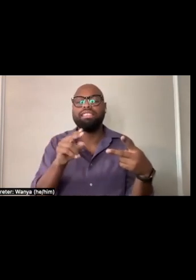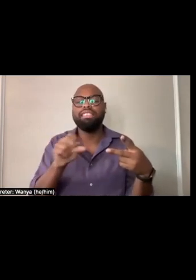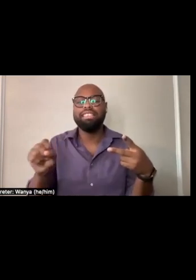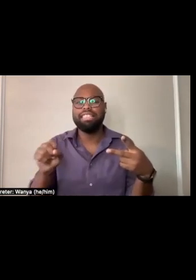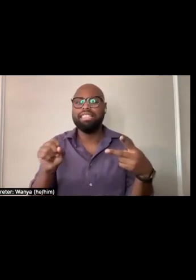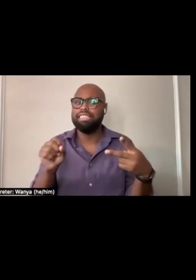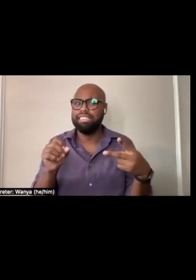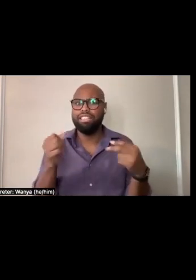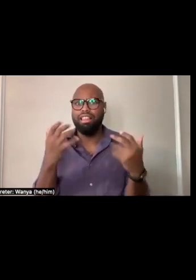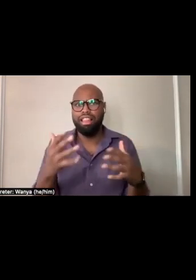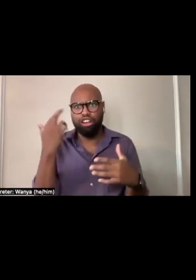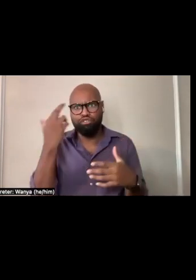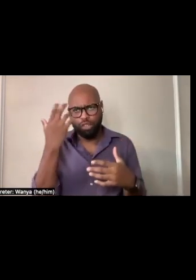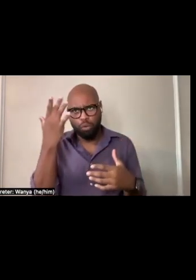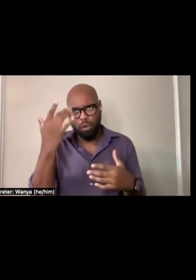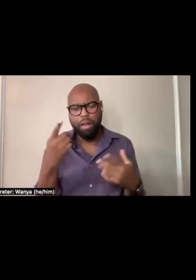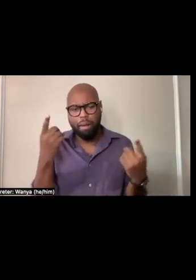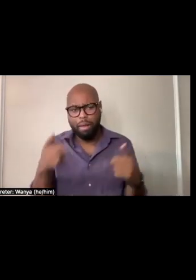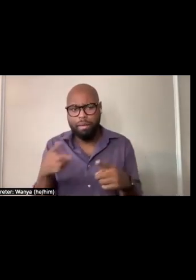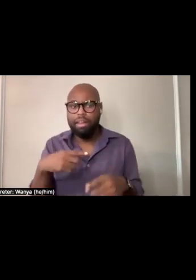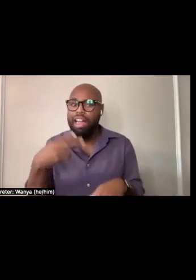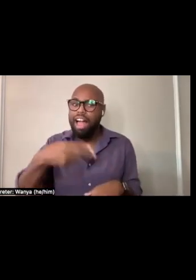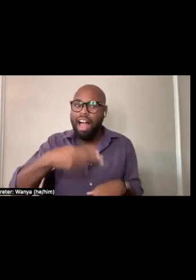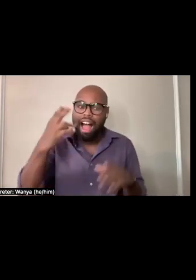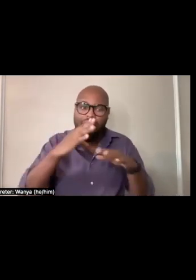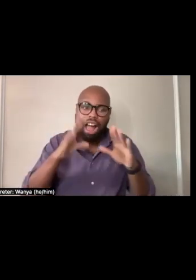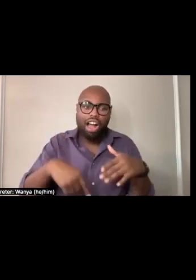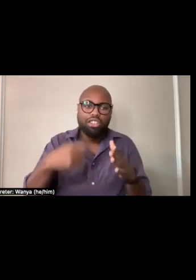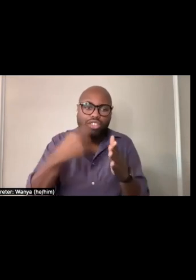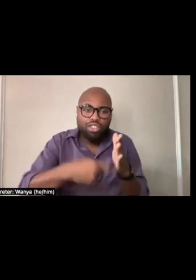including high housing costs and particularly